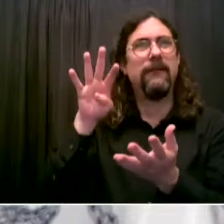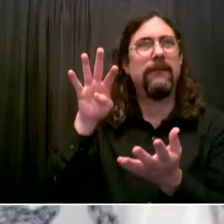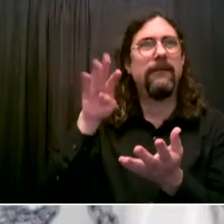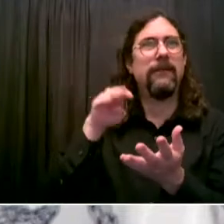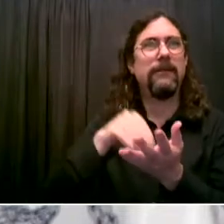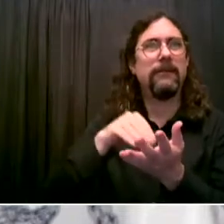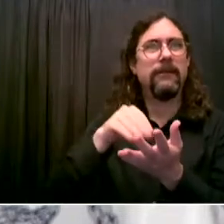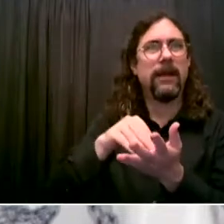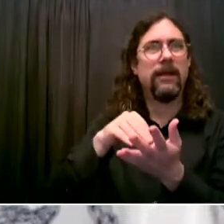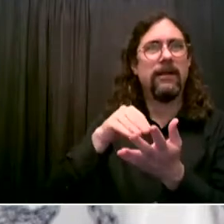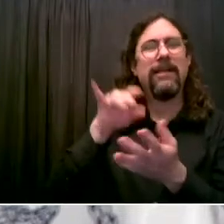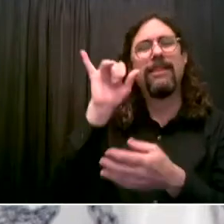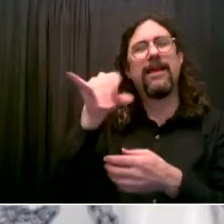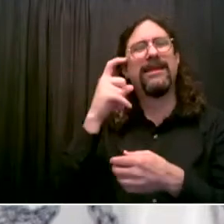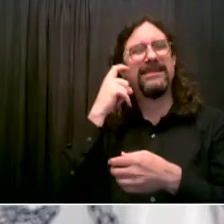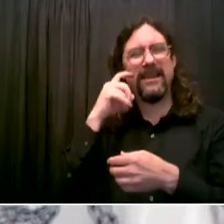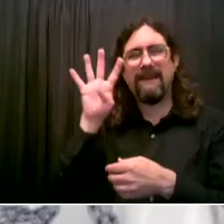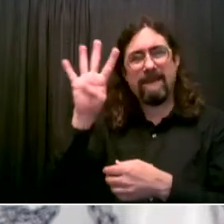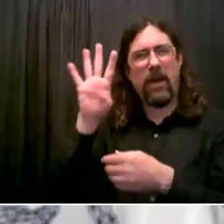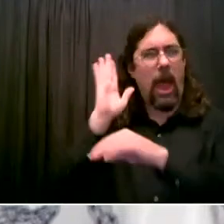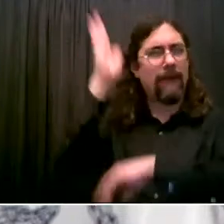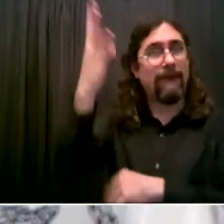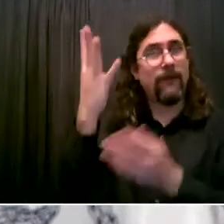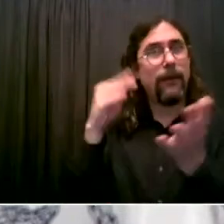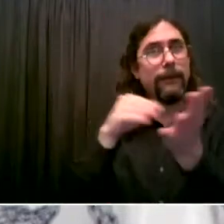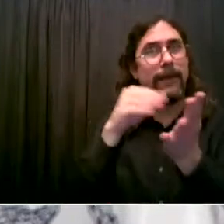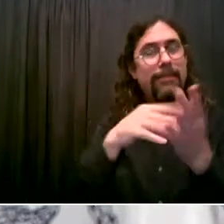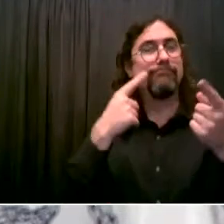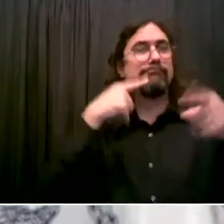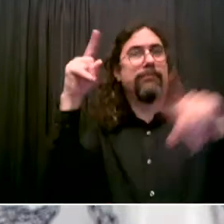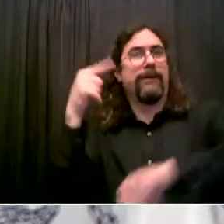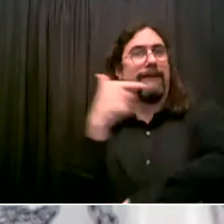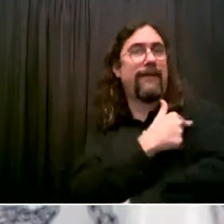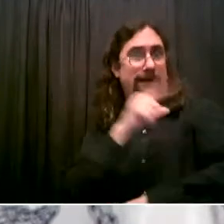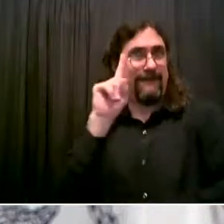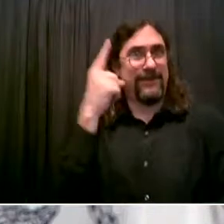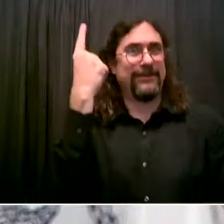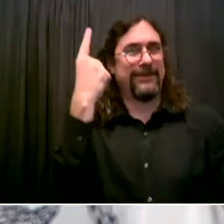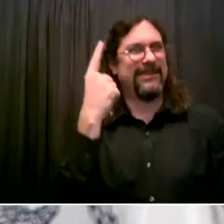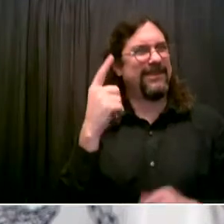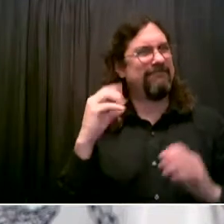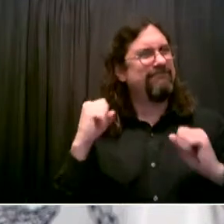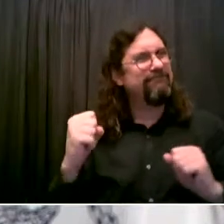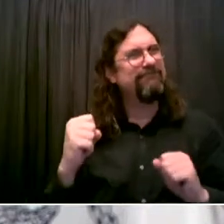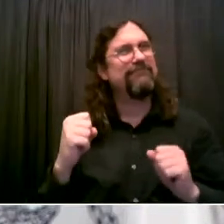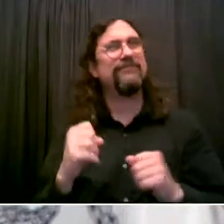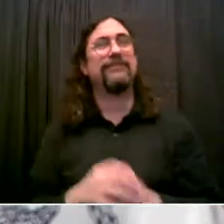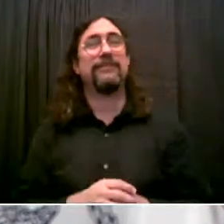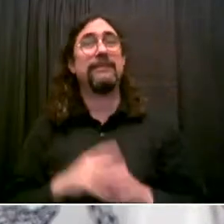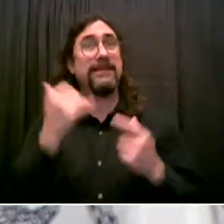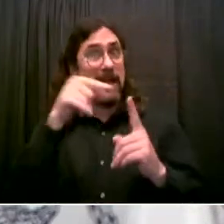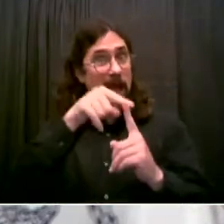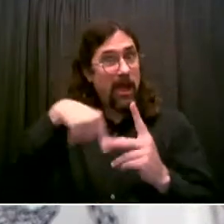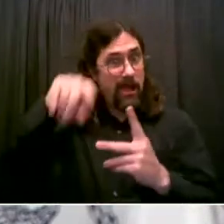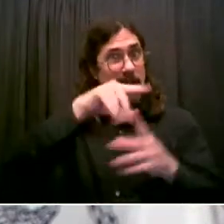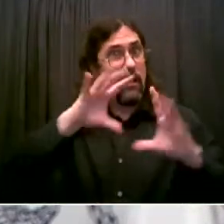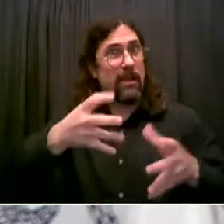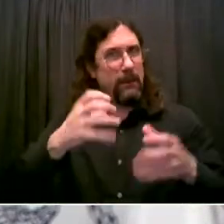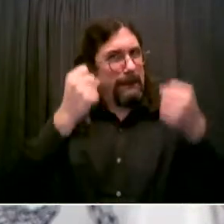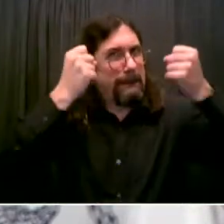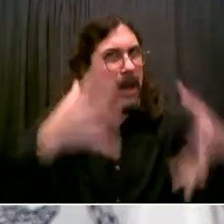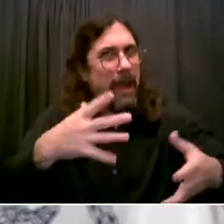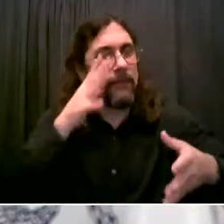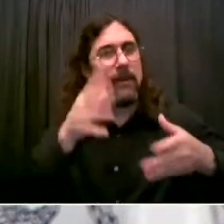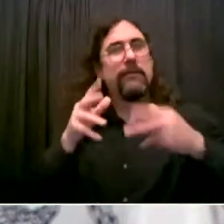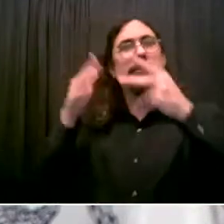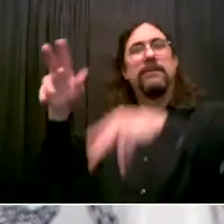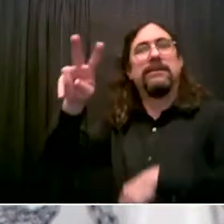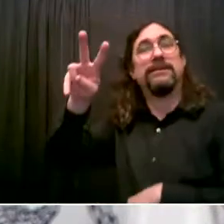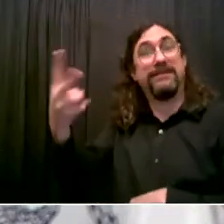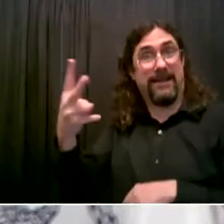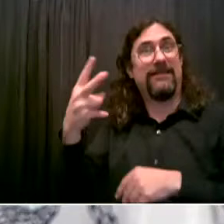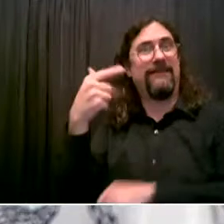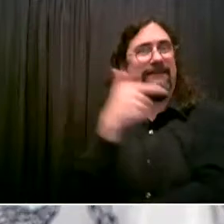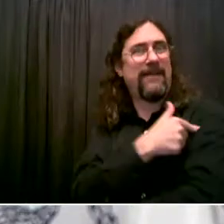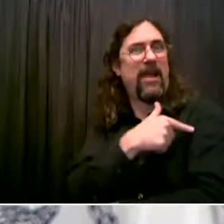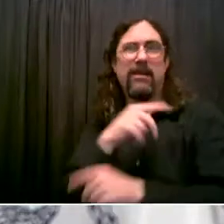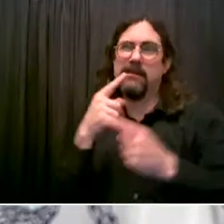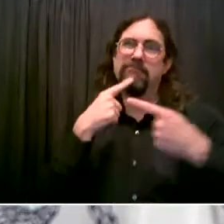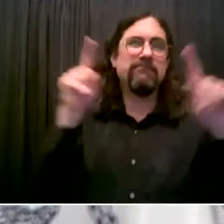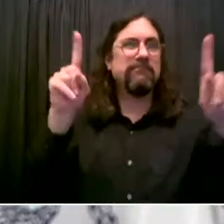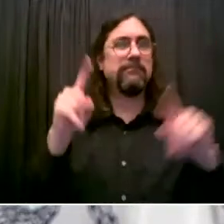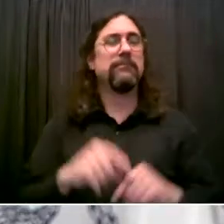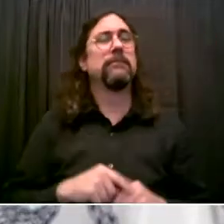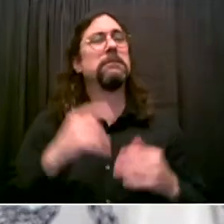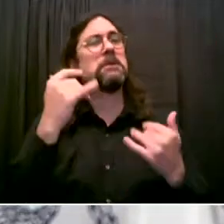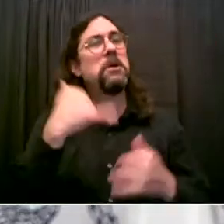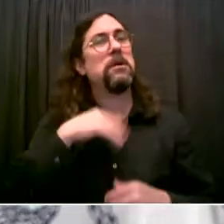NUMBER IS 4,157,600 WORKERS